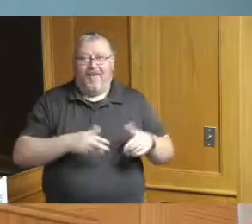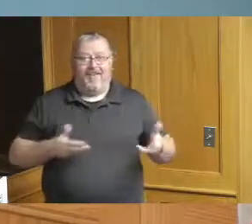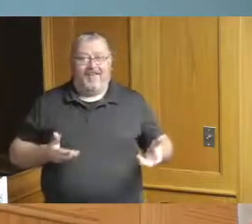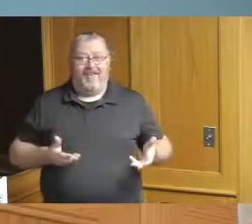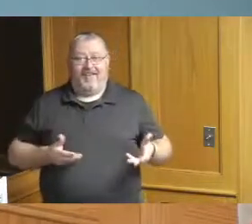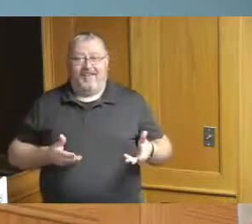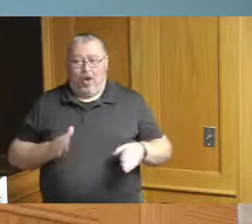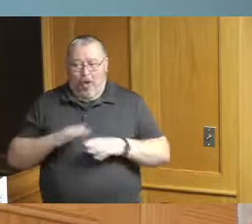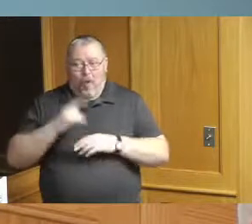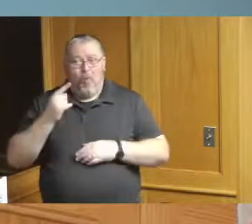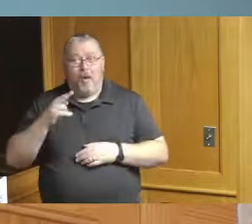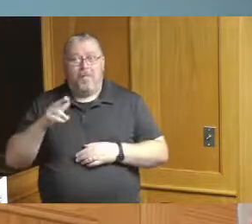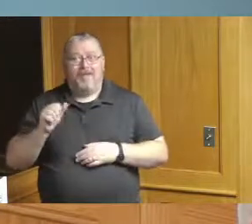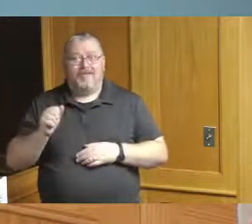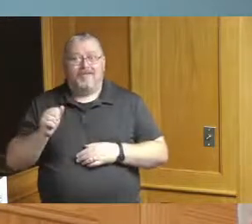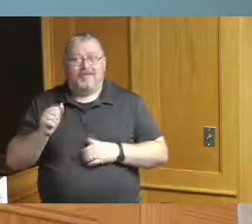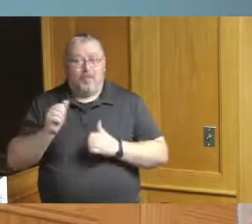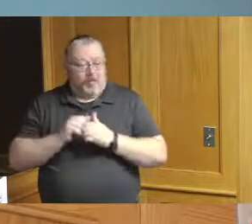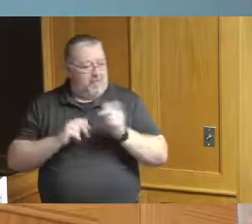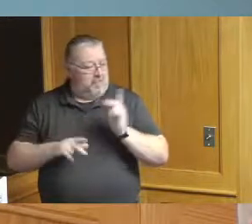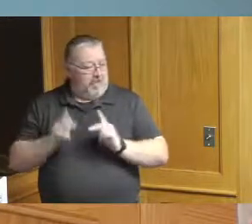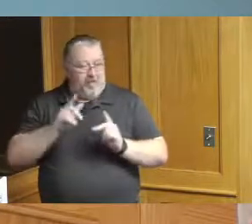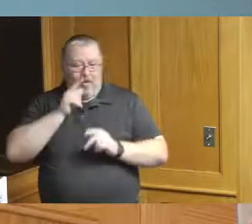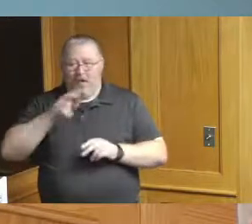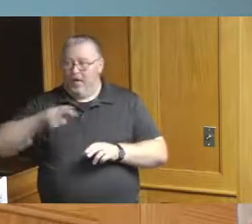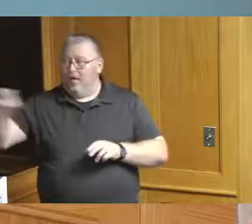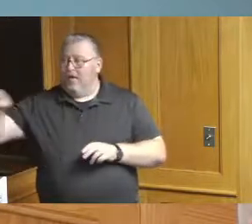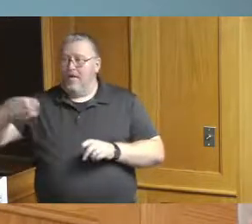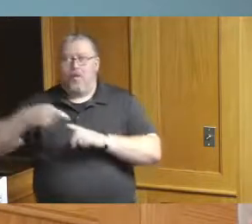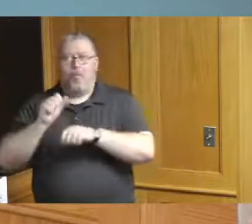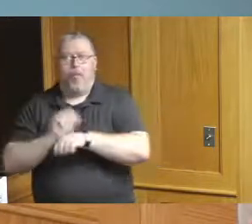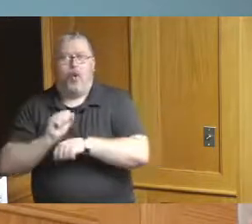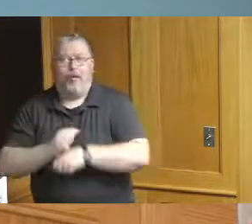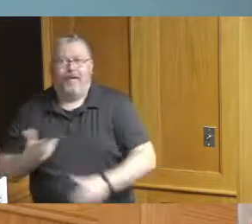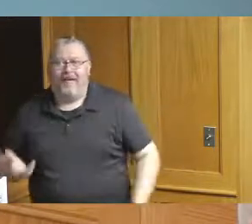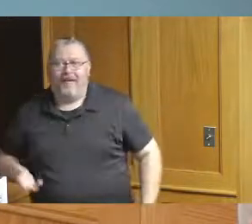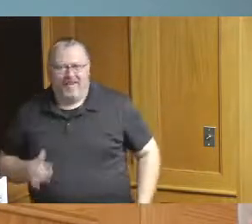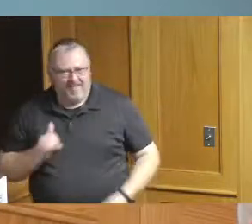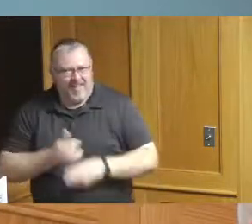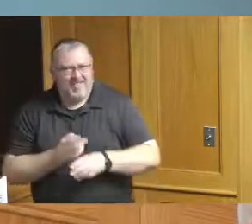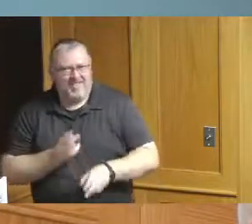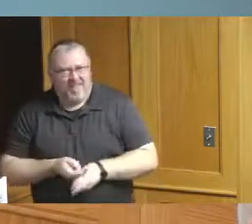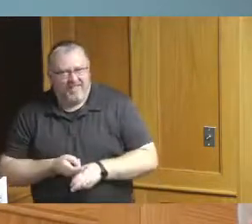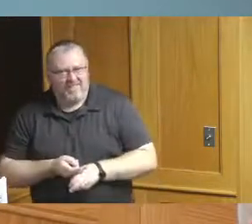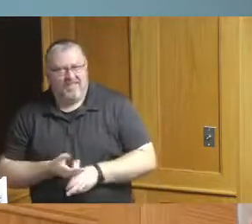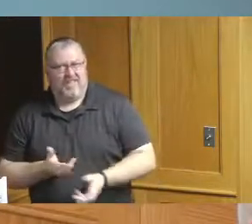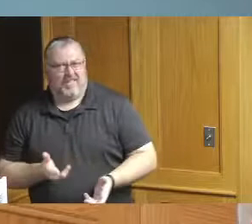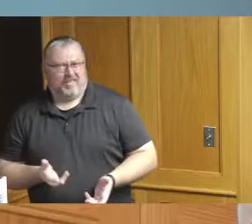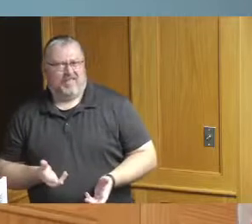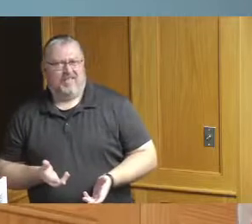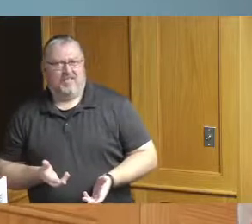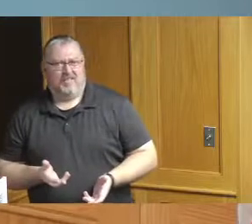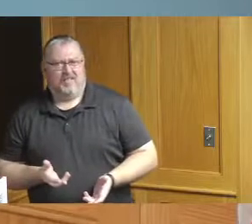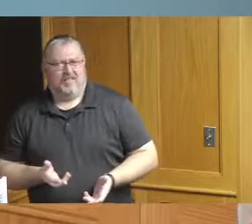on one bus with people that's coming in and out of work that's a tough situation so and i remember